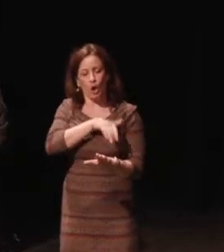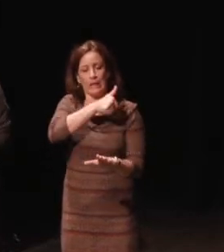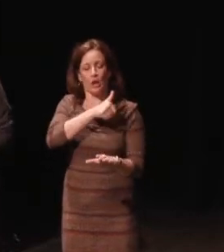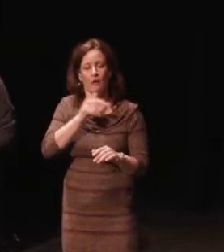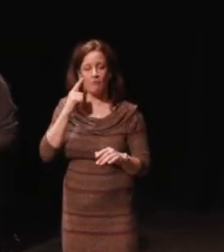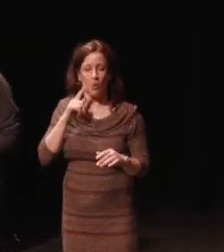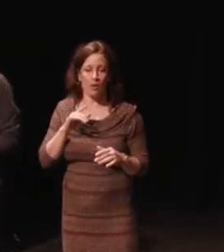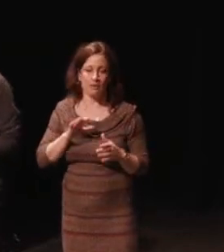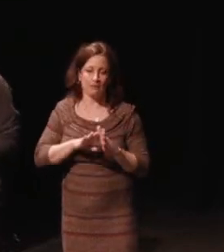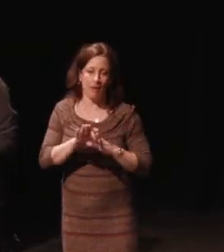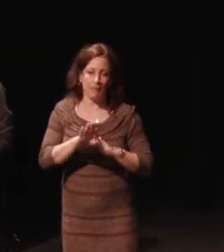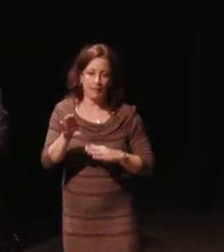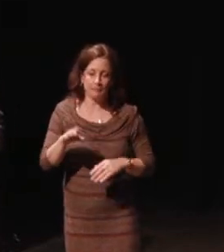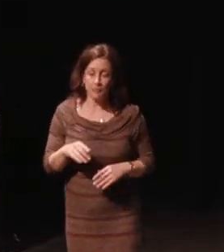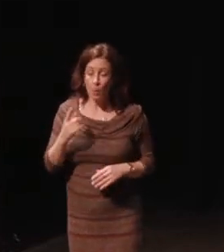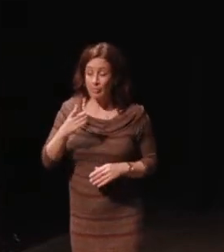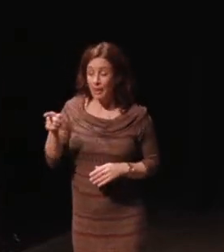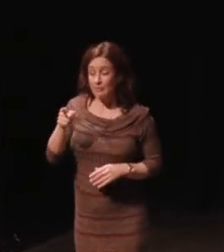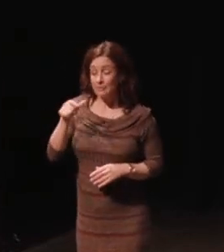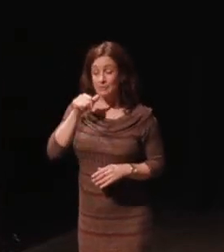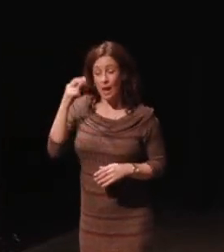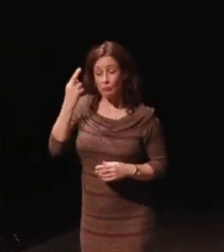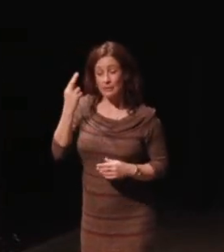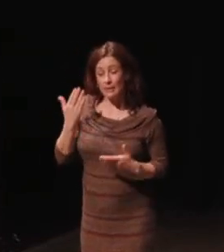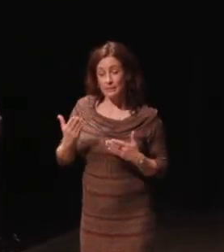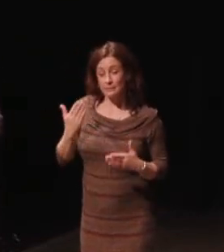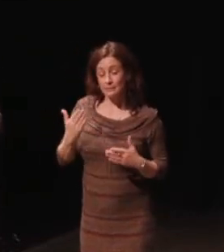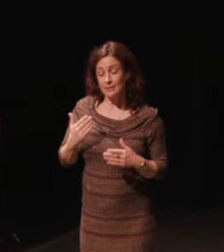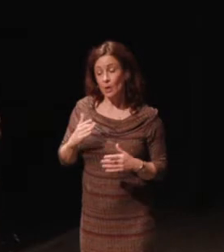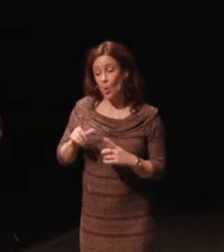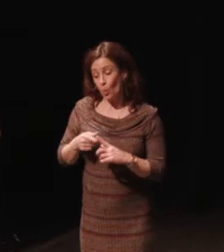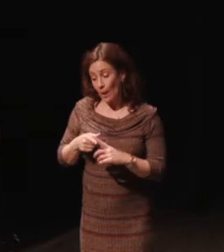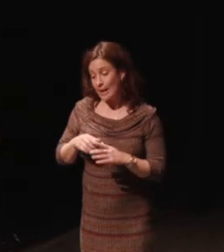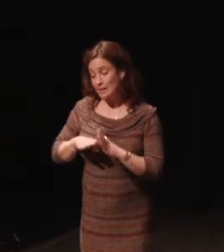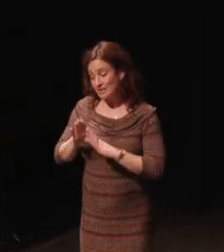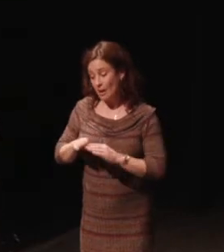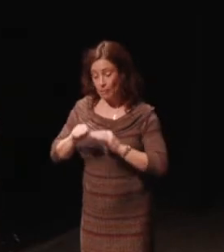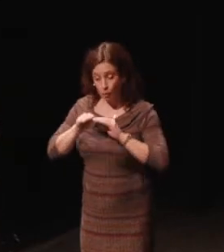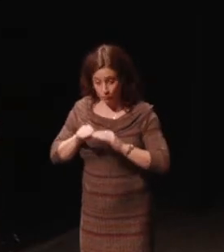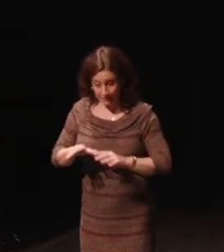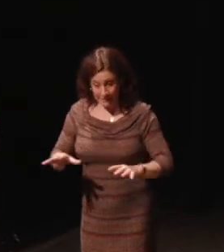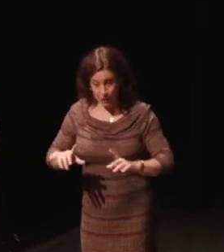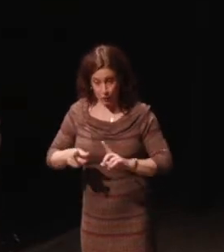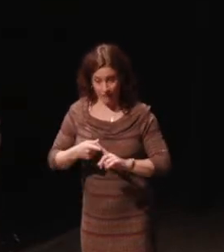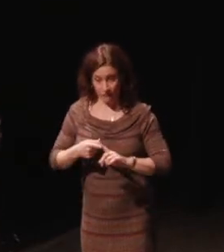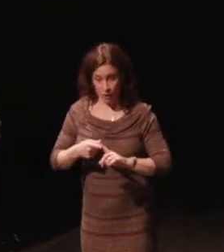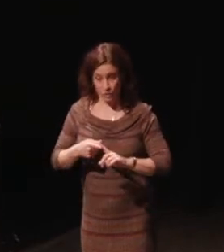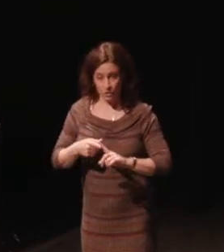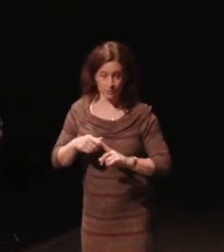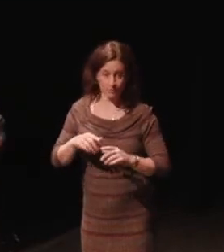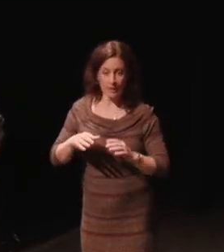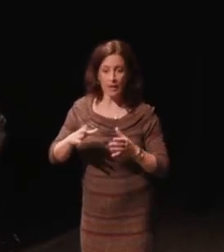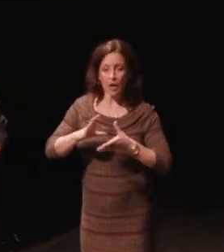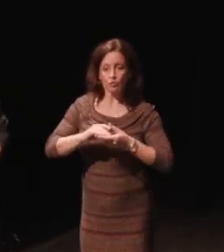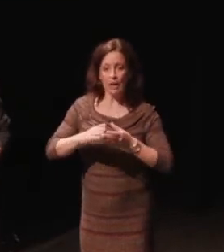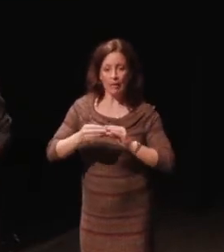One thing people may not realize is that, by the time a developer releases the first trailer for their game or they announce a game,